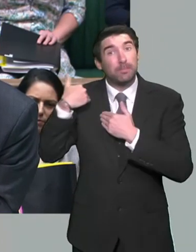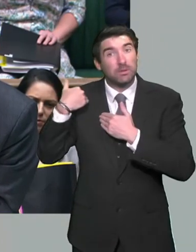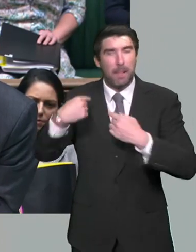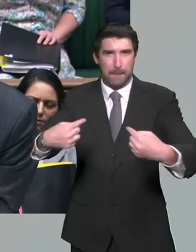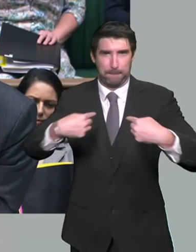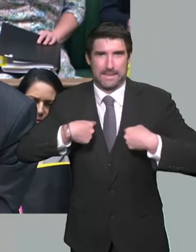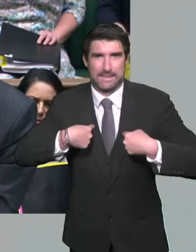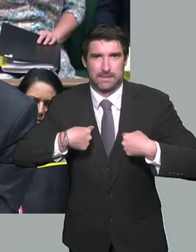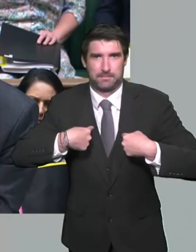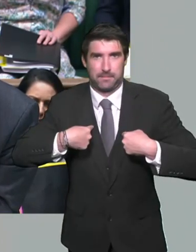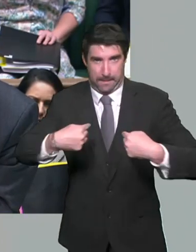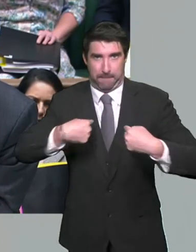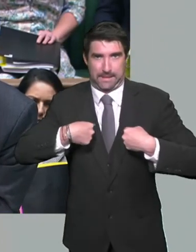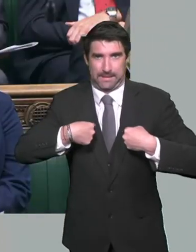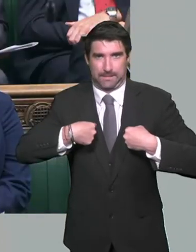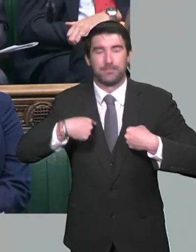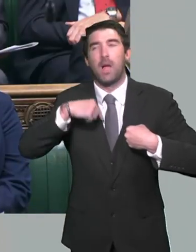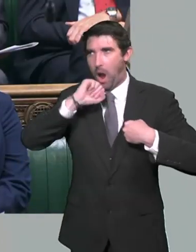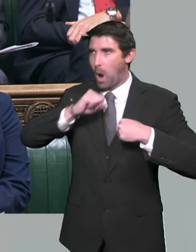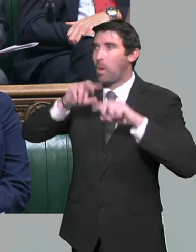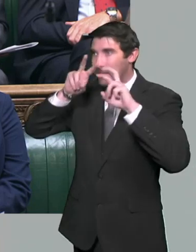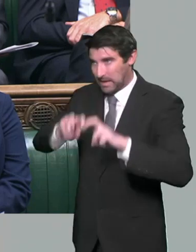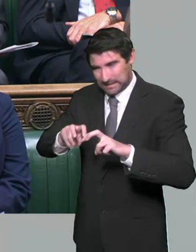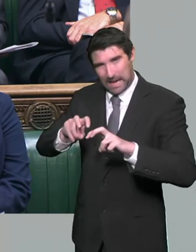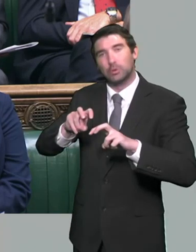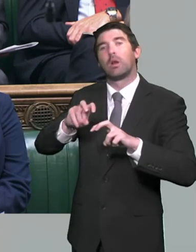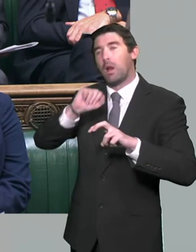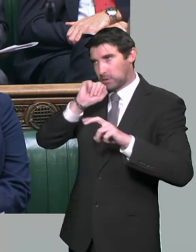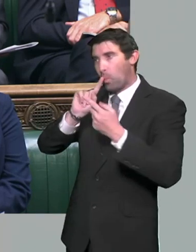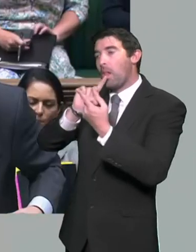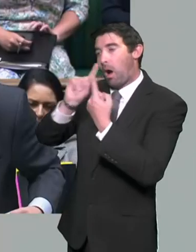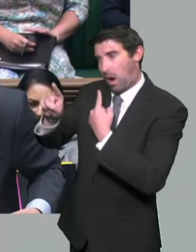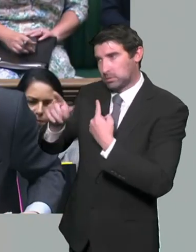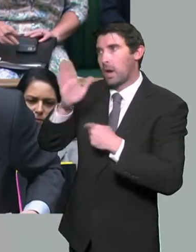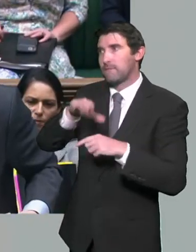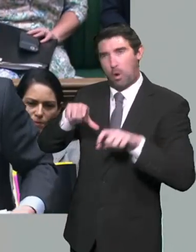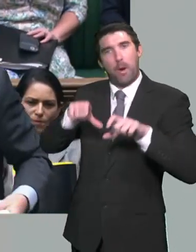I will look at the case and I will make sure that she gets a proper answer from the Home Office and the immigration department.